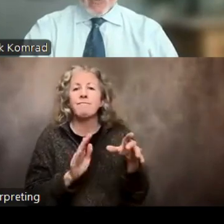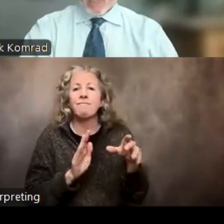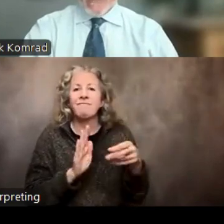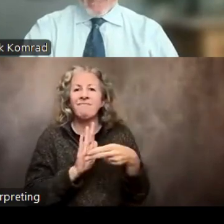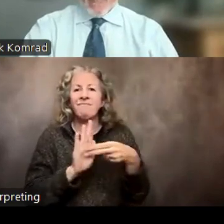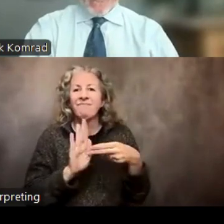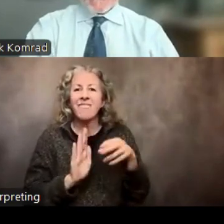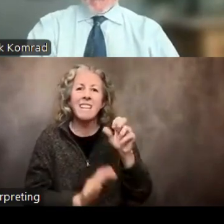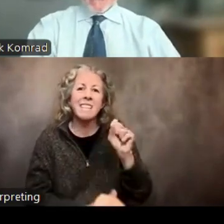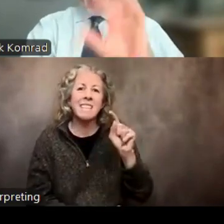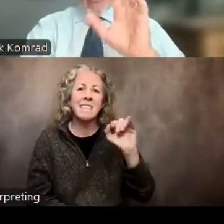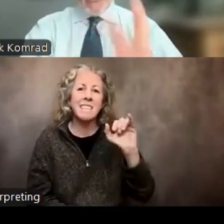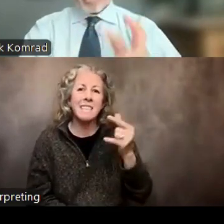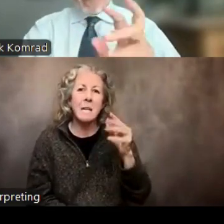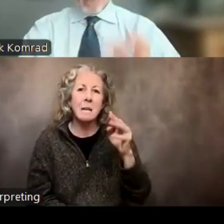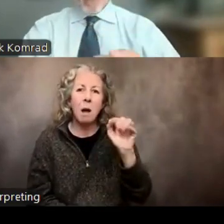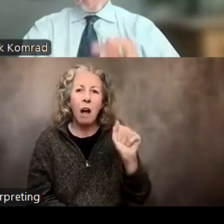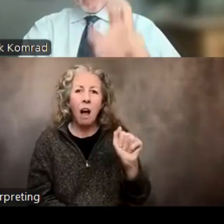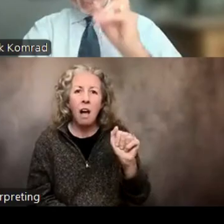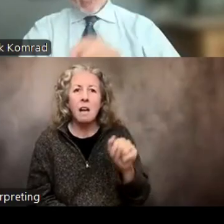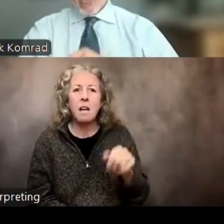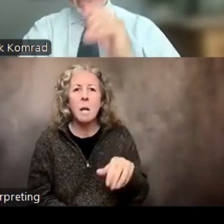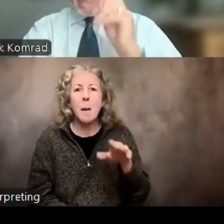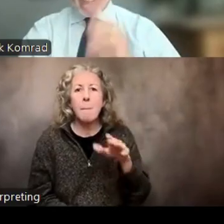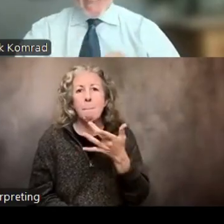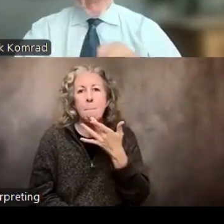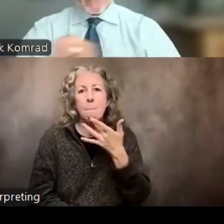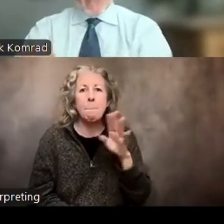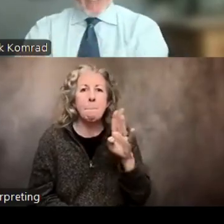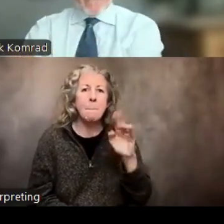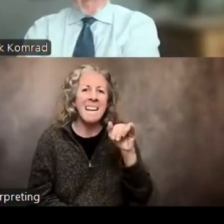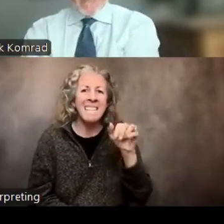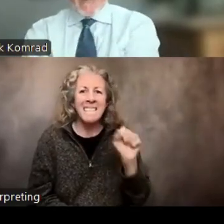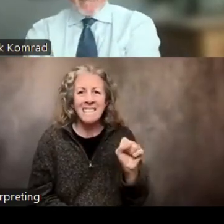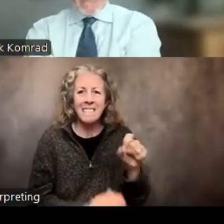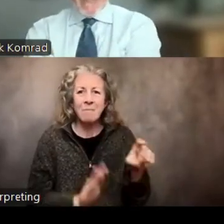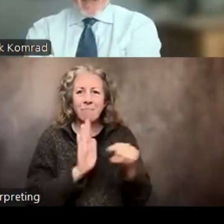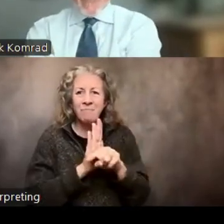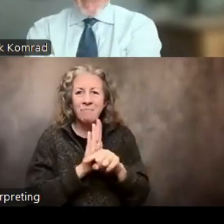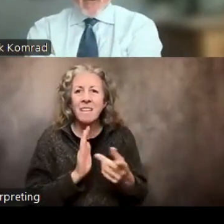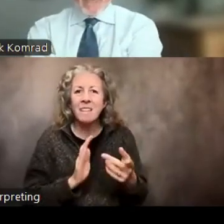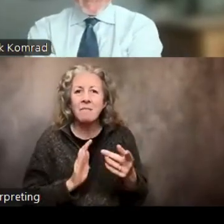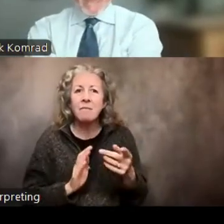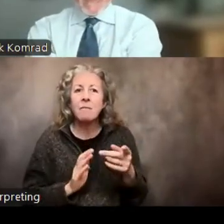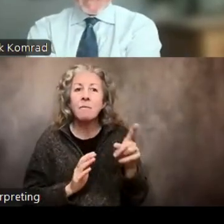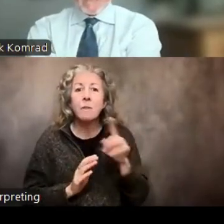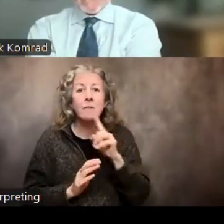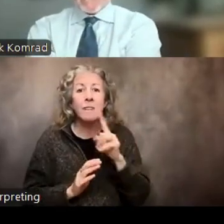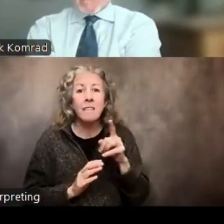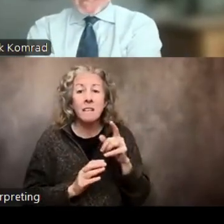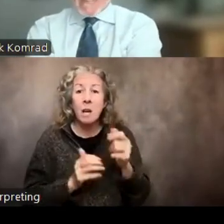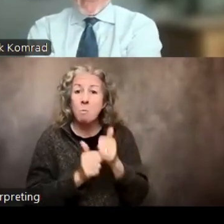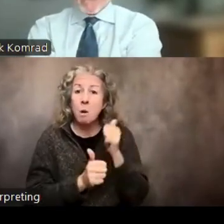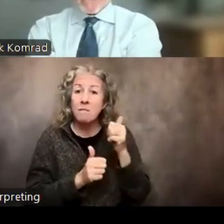The World Health Organization says the number one cause of inadequate recovery mental health disorders is inadequate